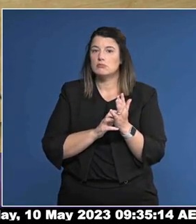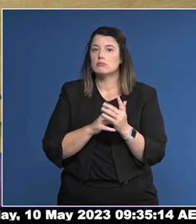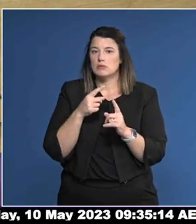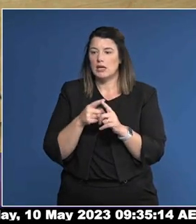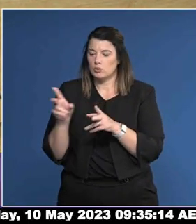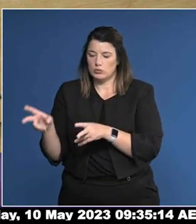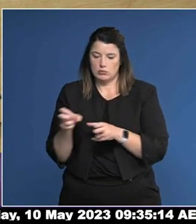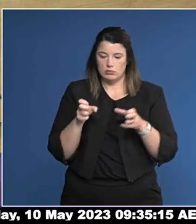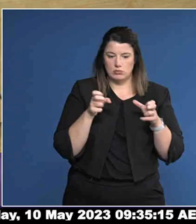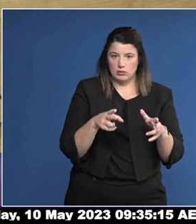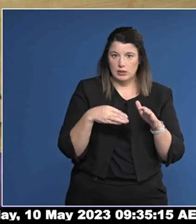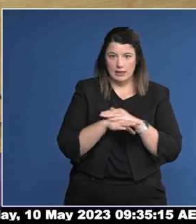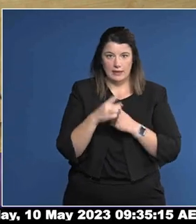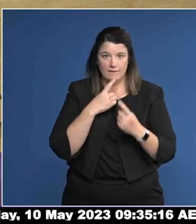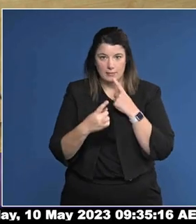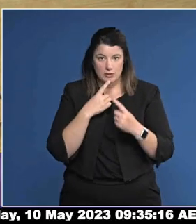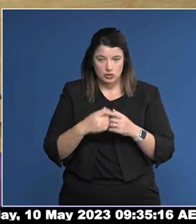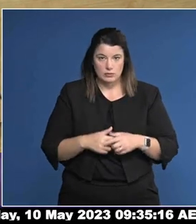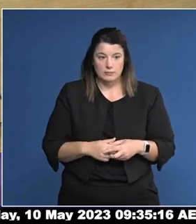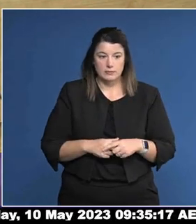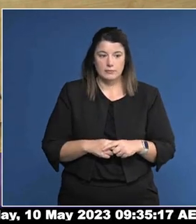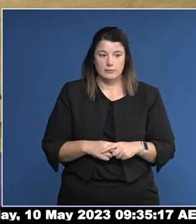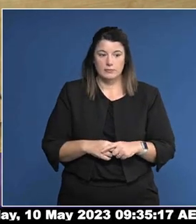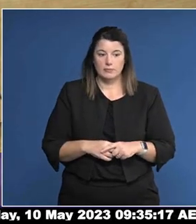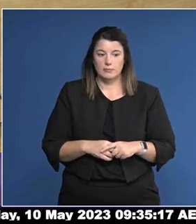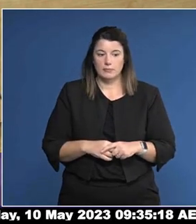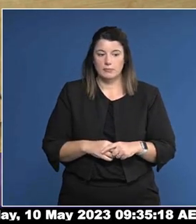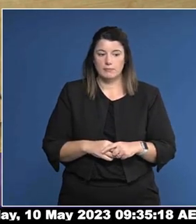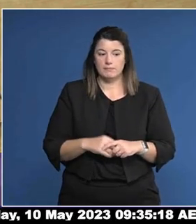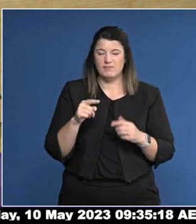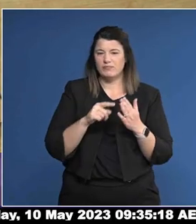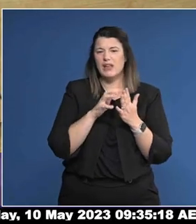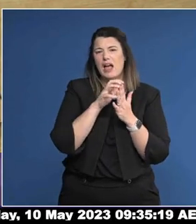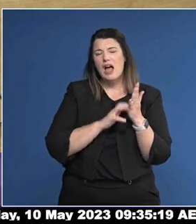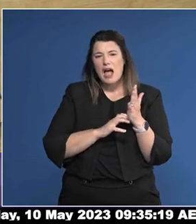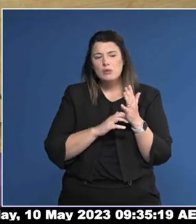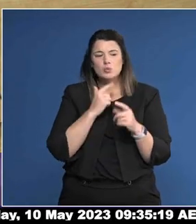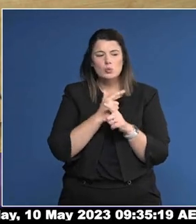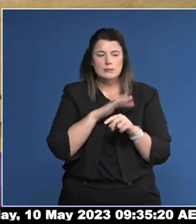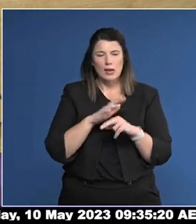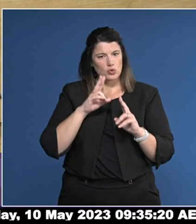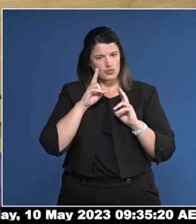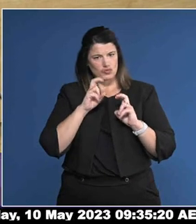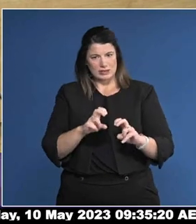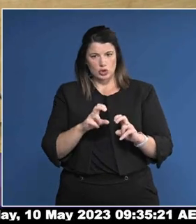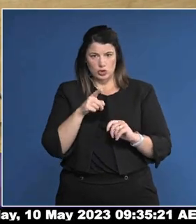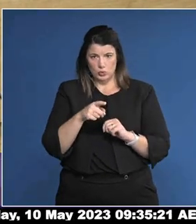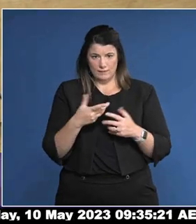passage there; is that right? DR CRAWFORD: Mm-hmm. This article reflects some research that was undertaken to look at what